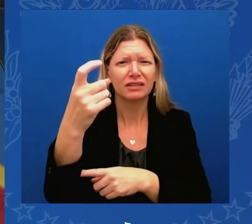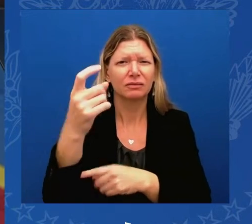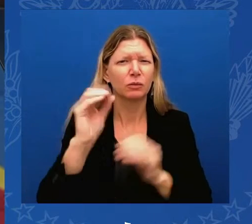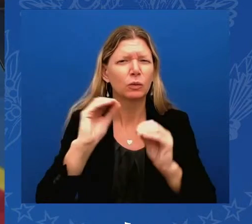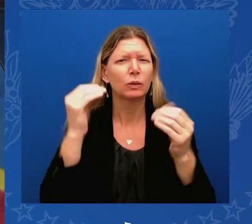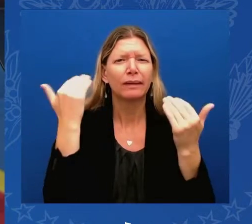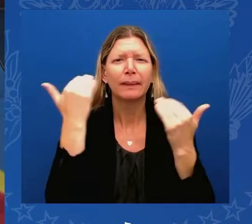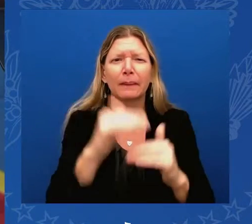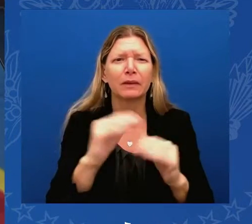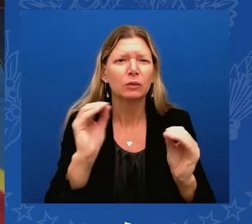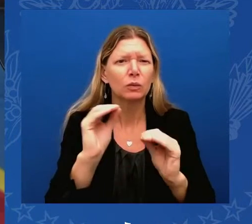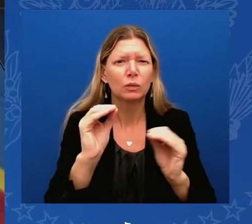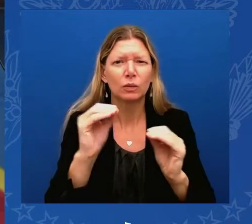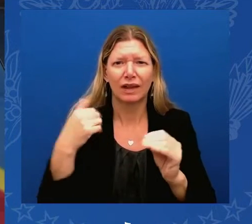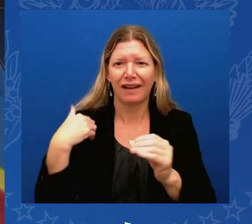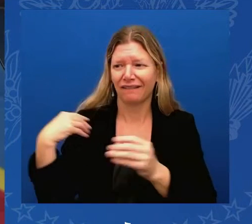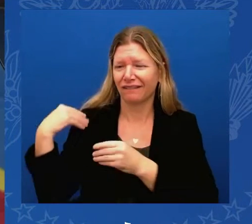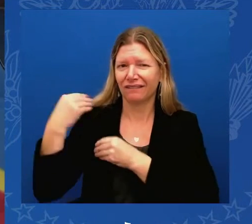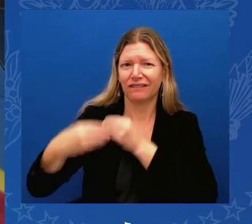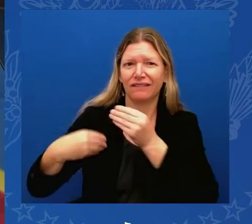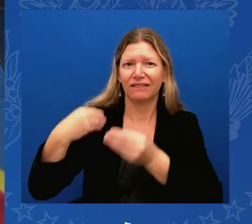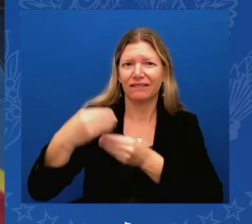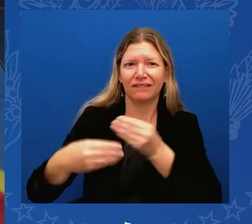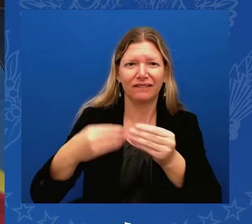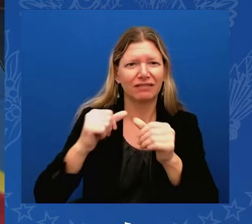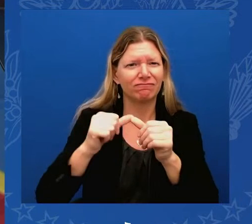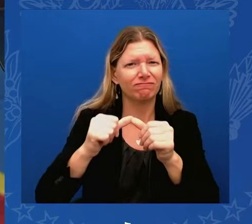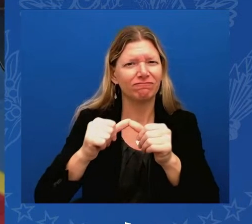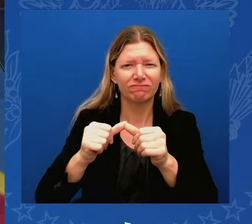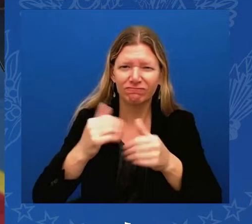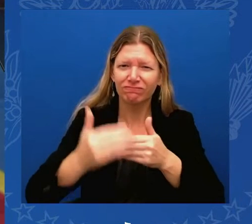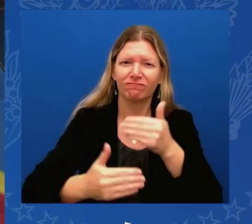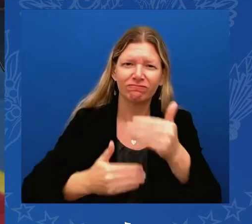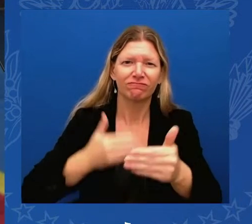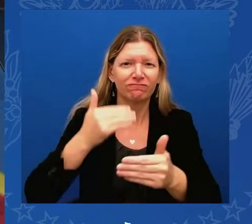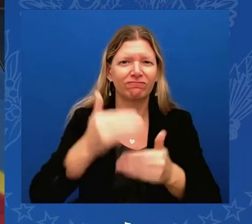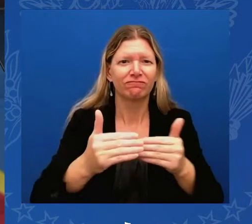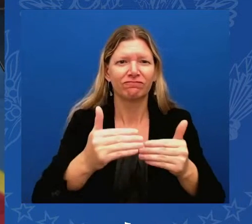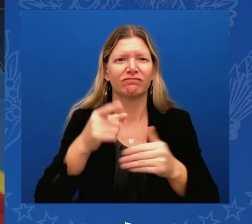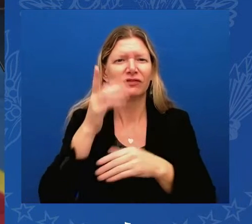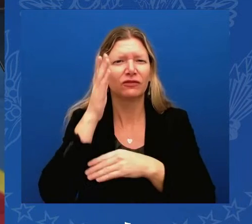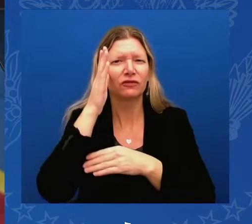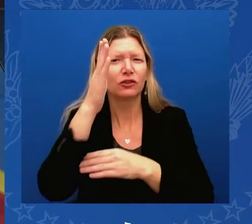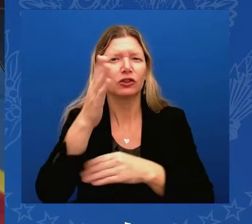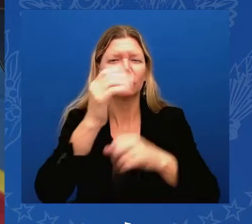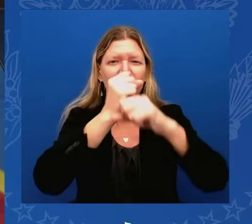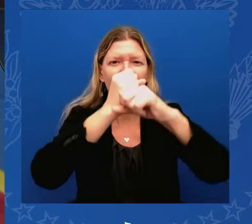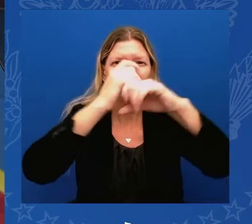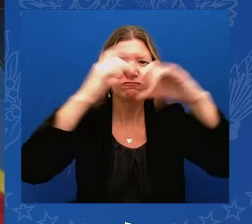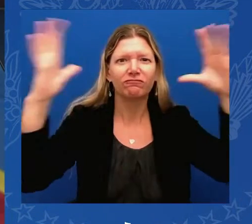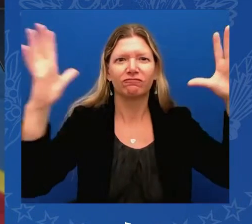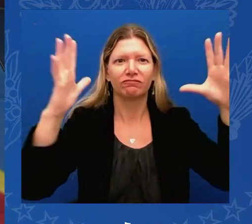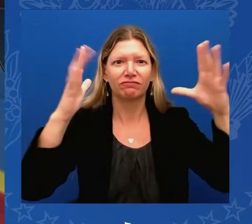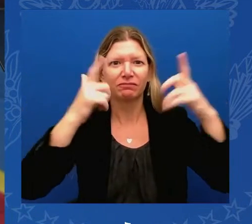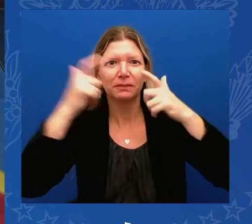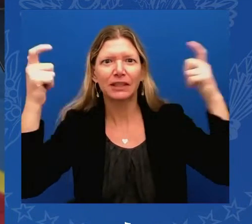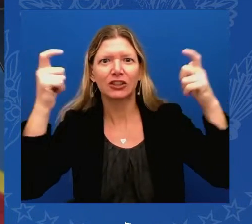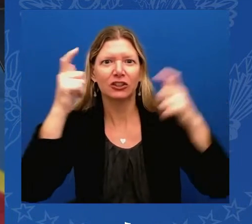Class of 2024, four years ago, it felt probably like Saturday. Four years later, you made it to Sunday,